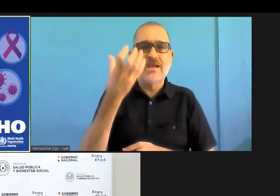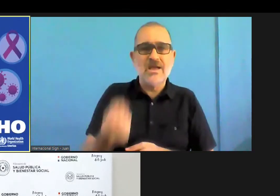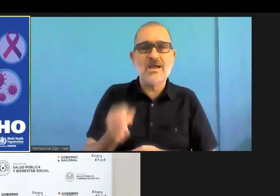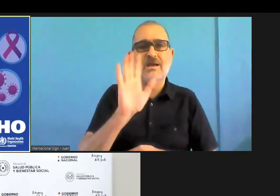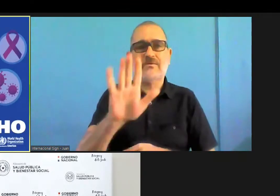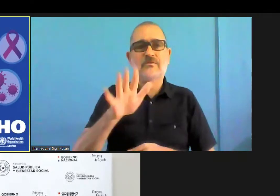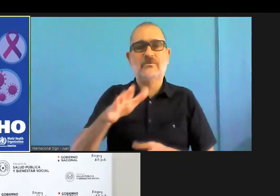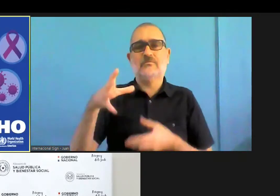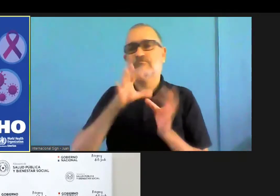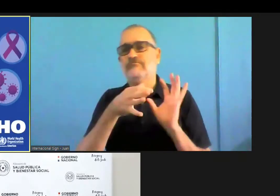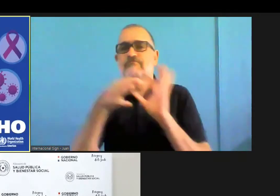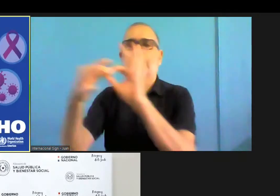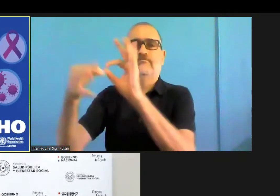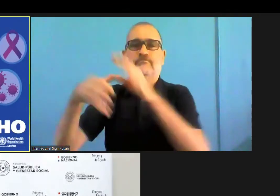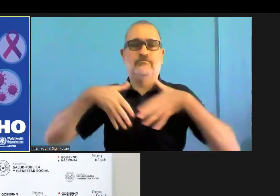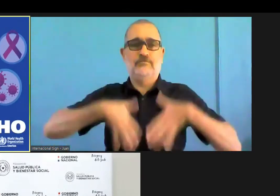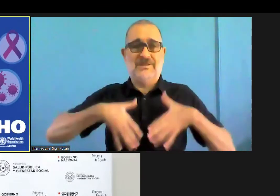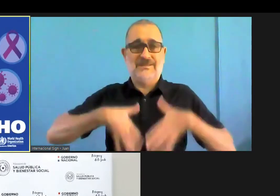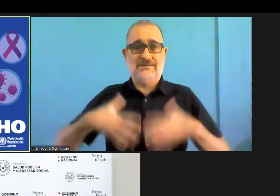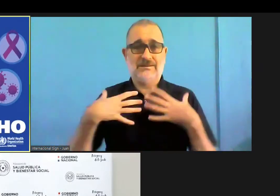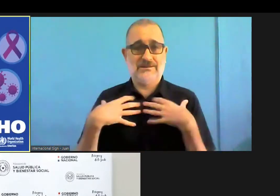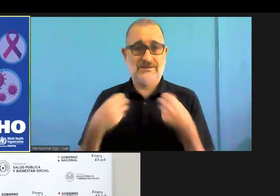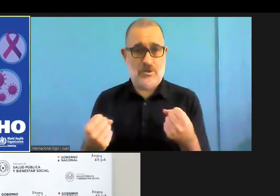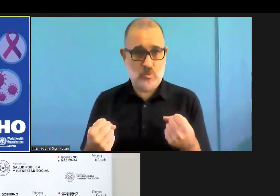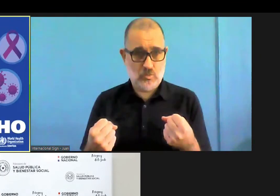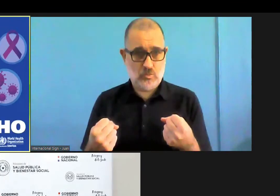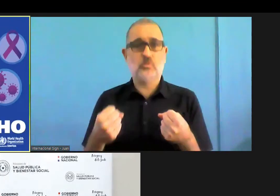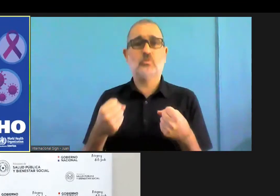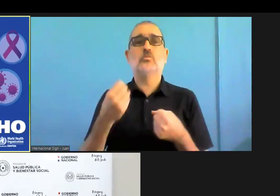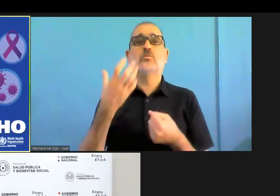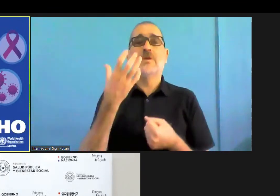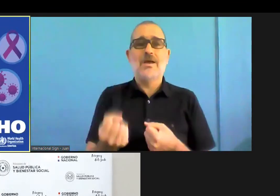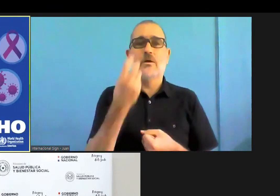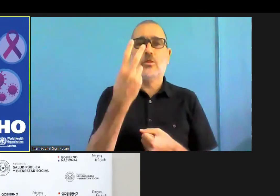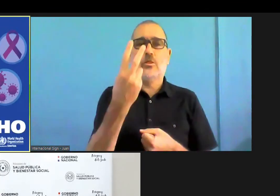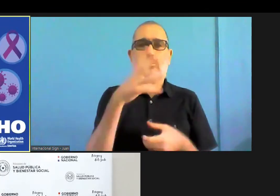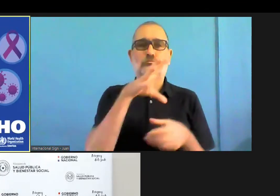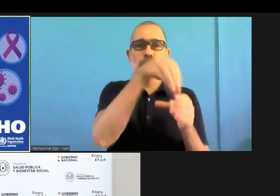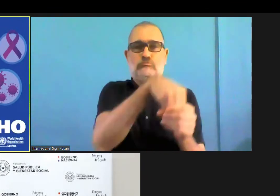the director of mental health.